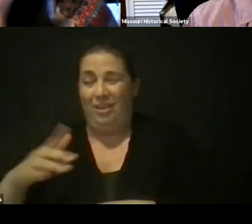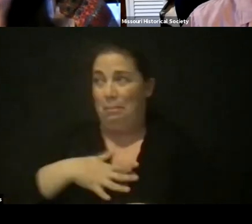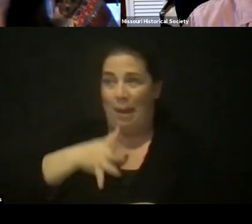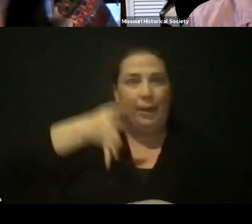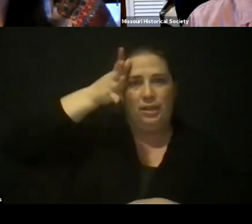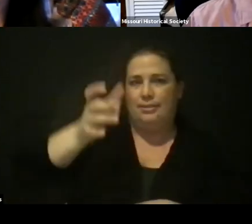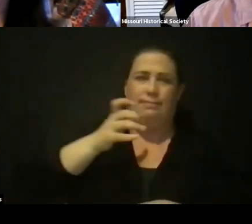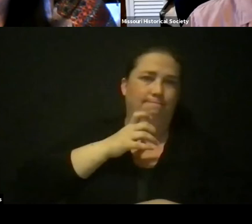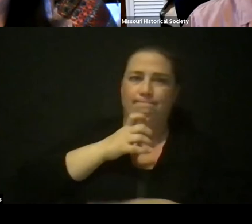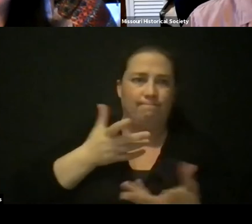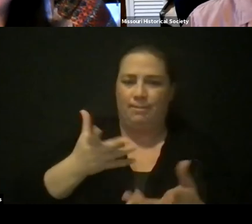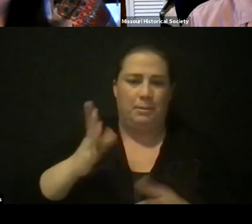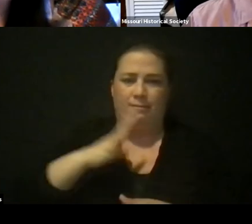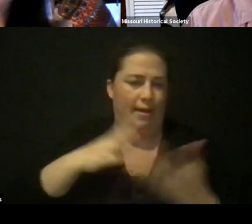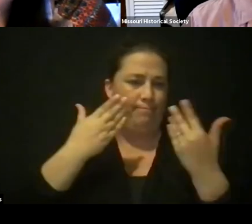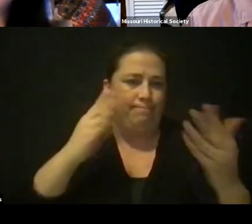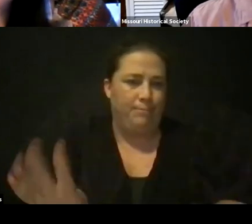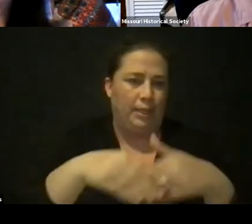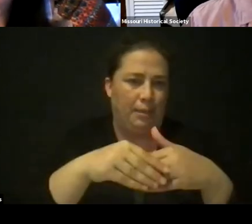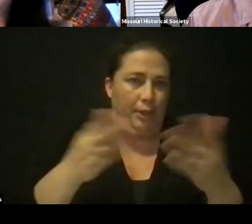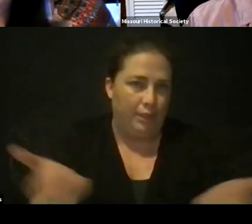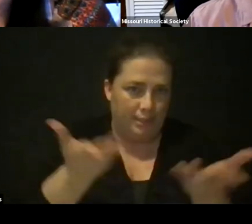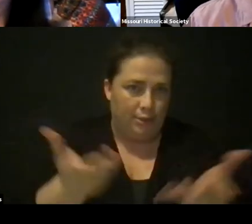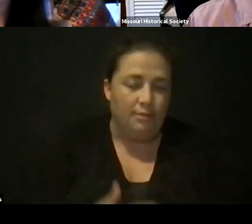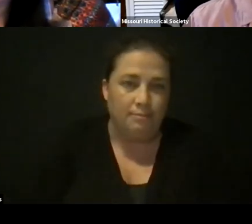would know about my oldest aunt or something. I get the feeling